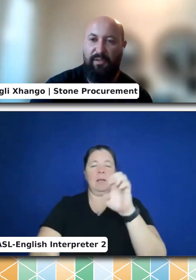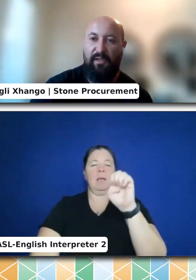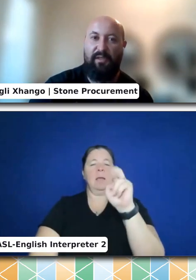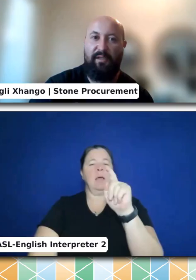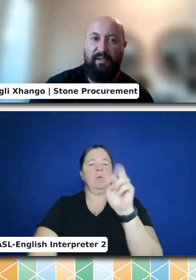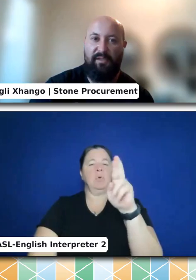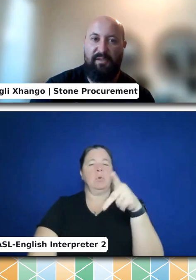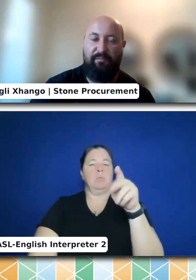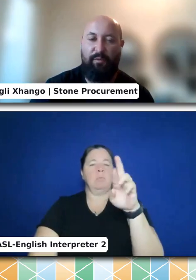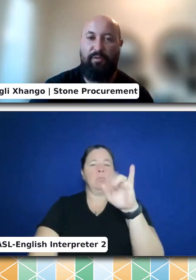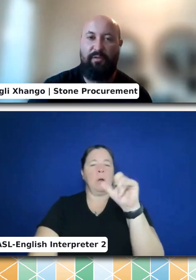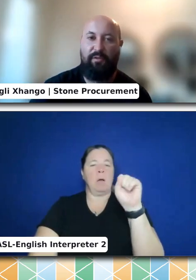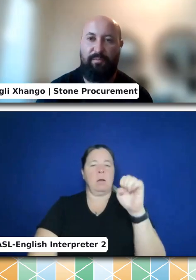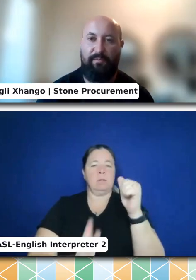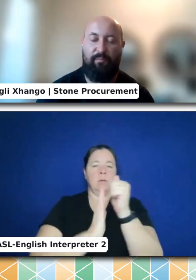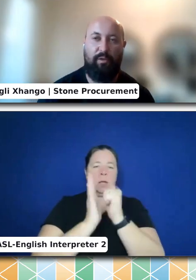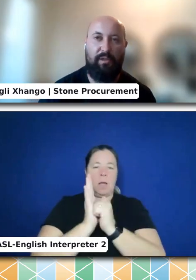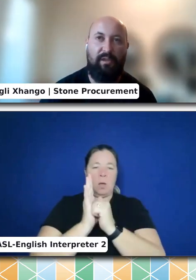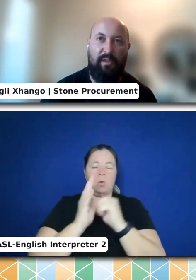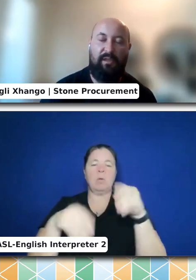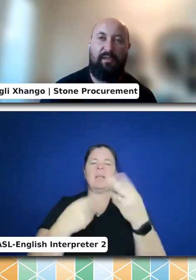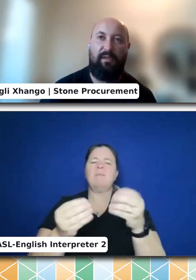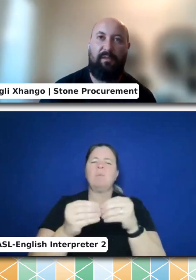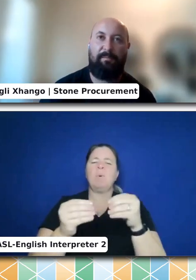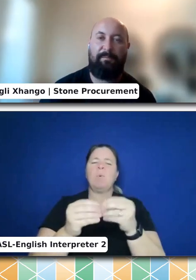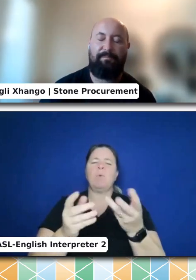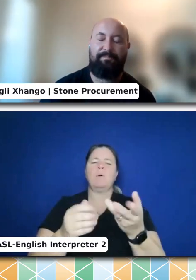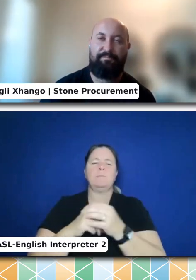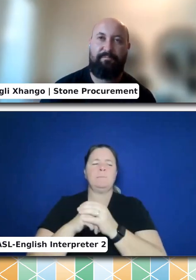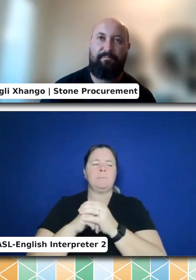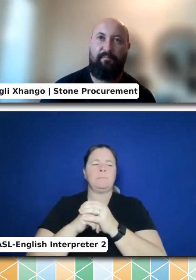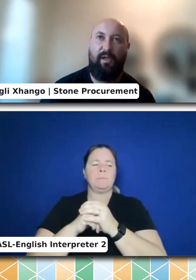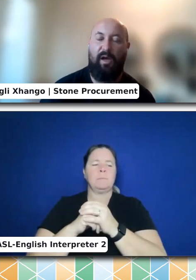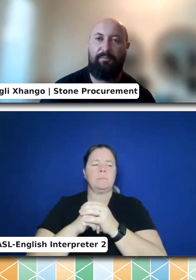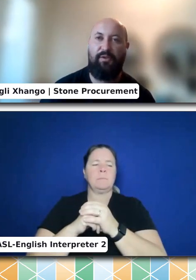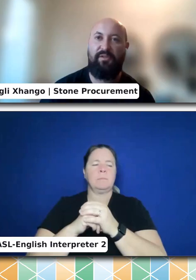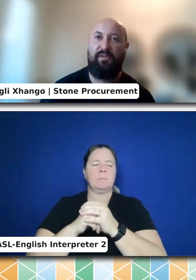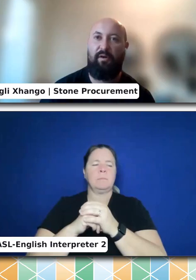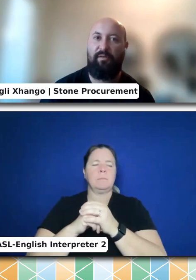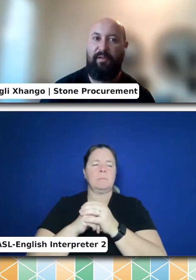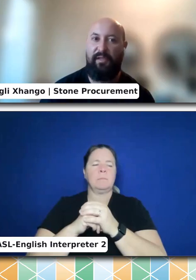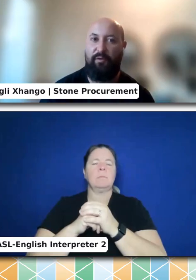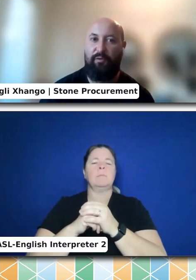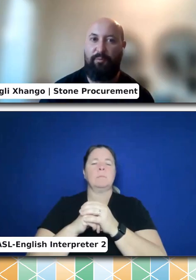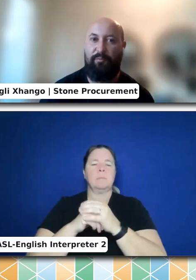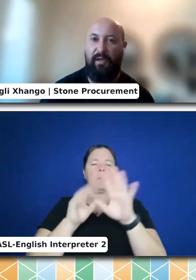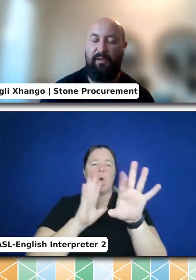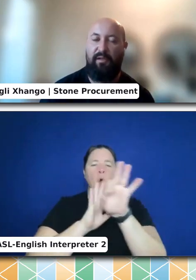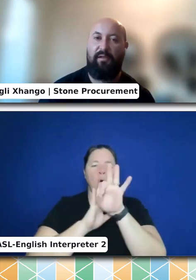It does give you a little bit more. Options on filling out your profile.